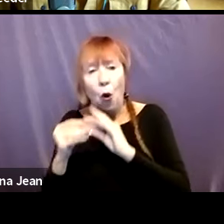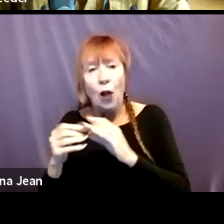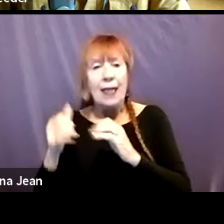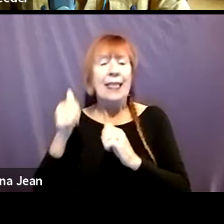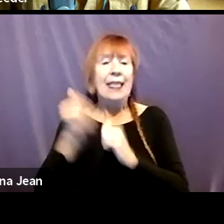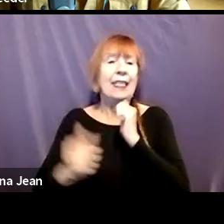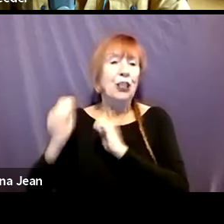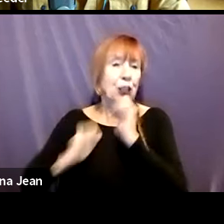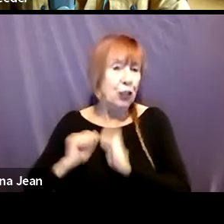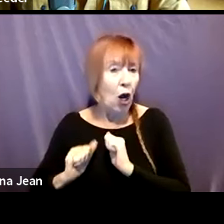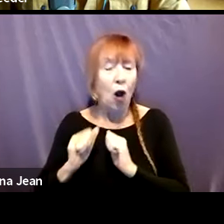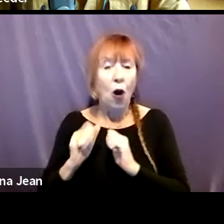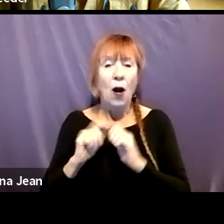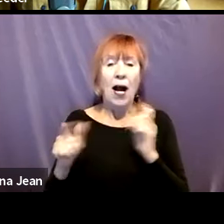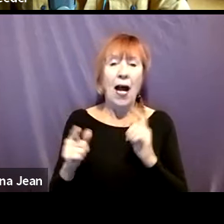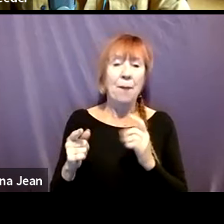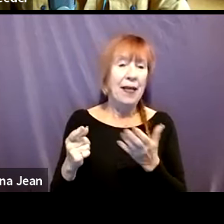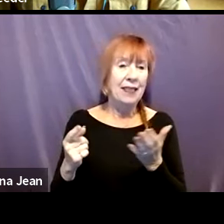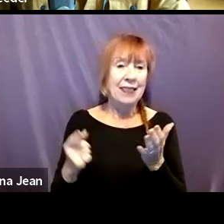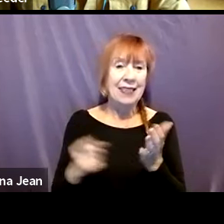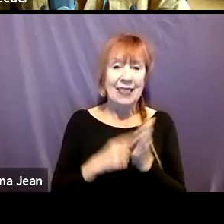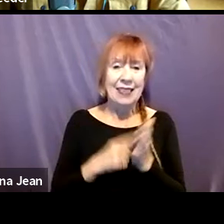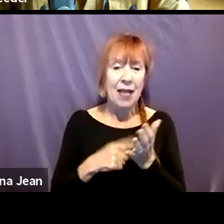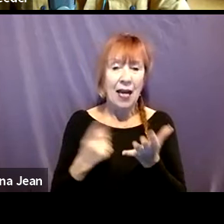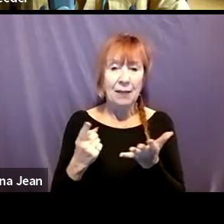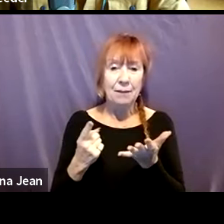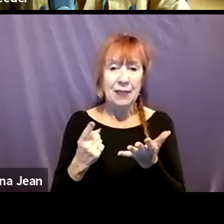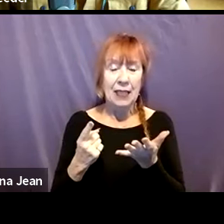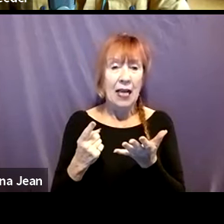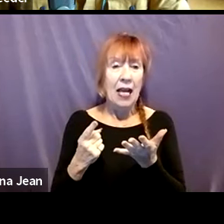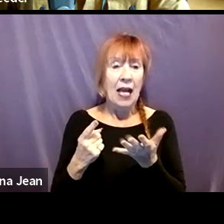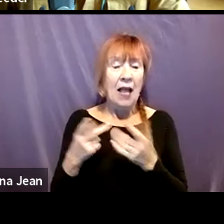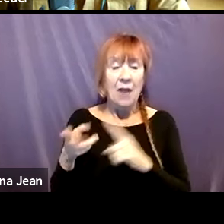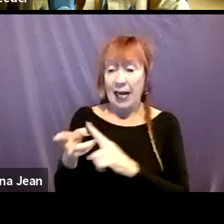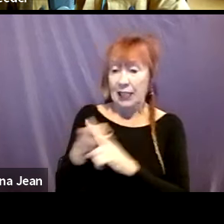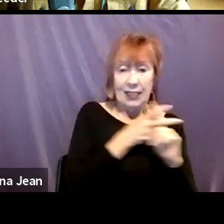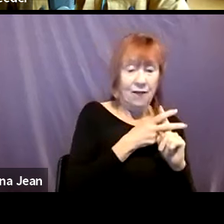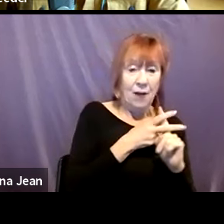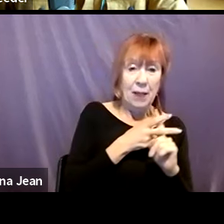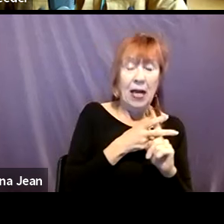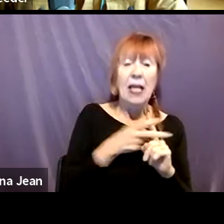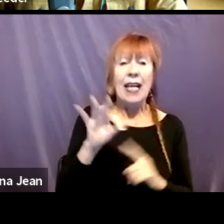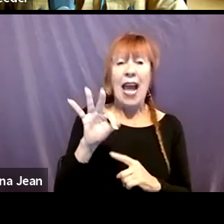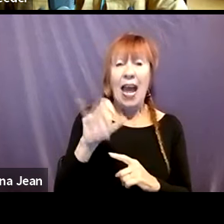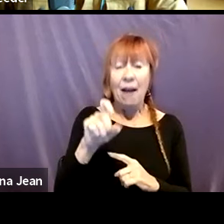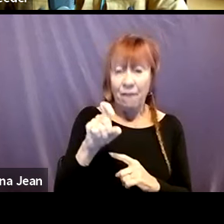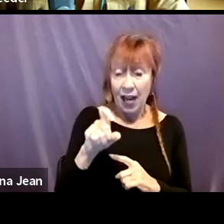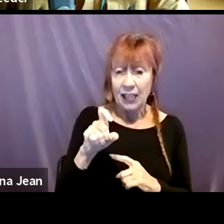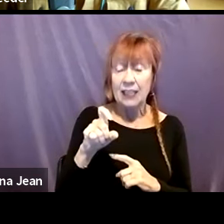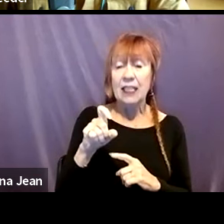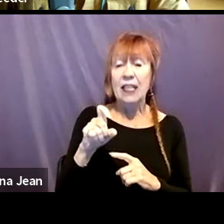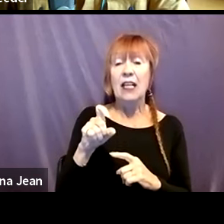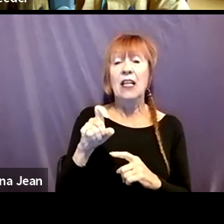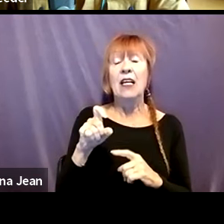that I was brought onboard with, like this one I'm doing right now at FX with Hiro Murai and Lakeith Stanfield